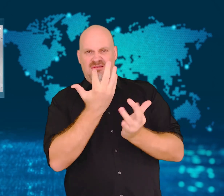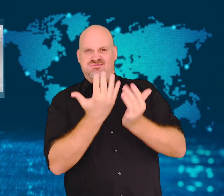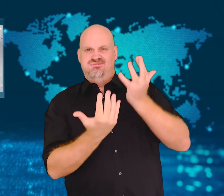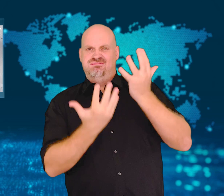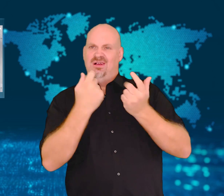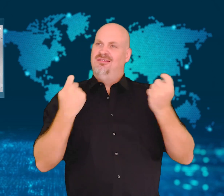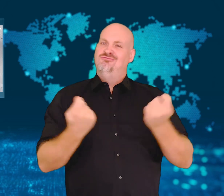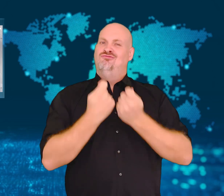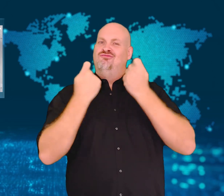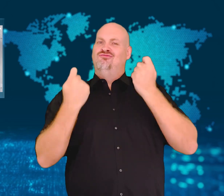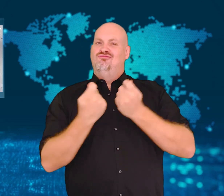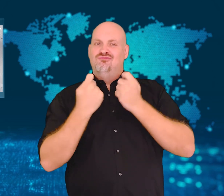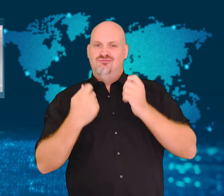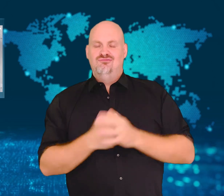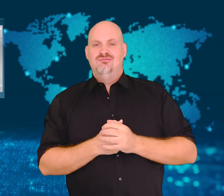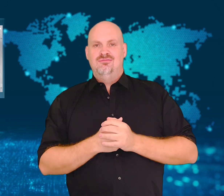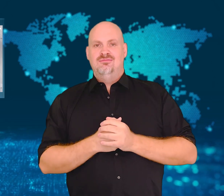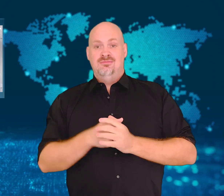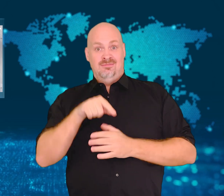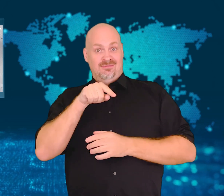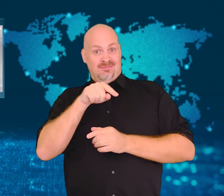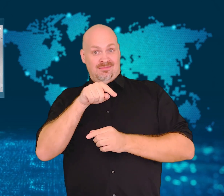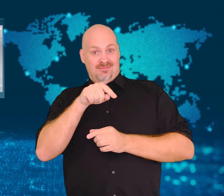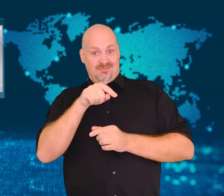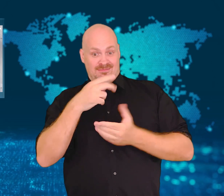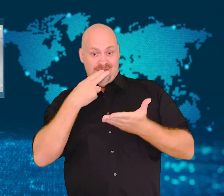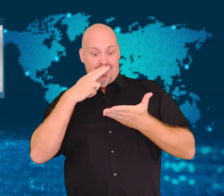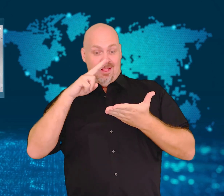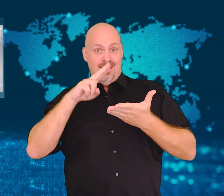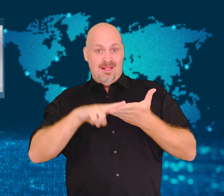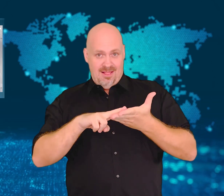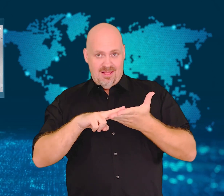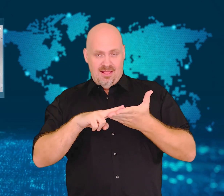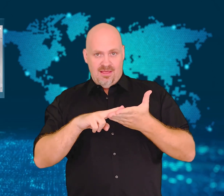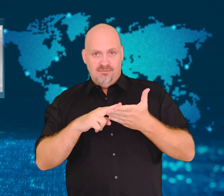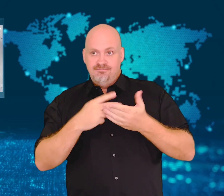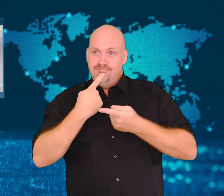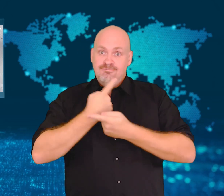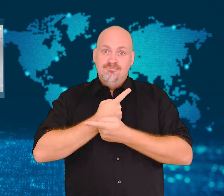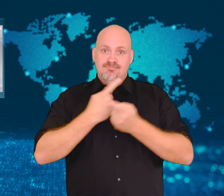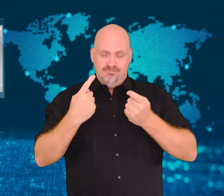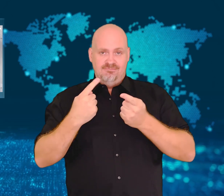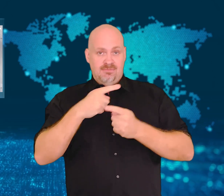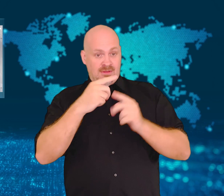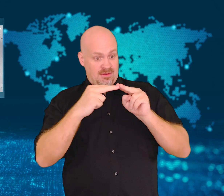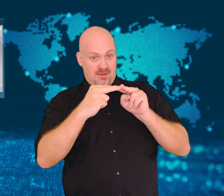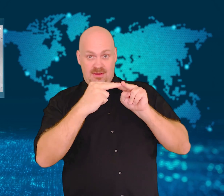Since the new stamp was announced hours after the bridge exploded,